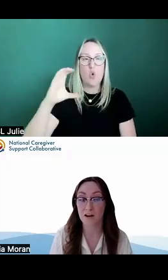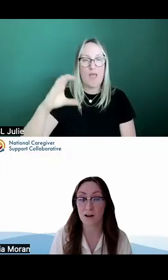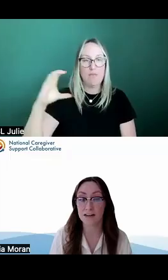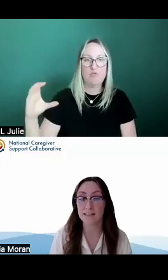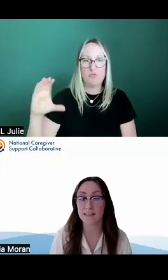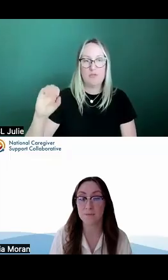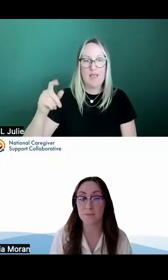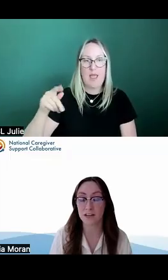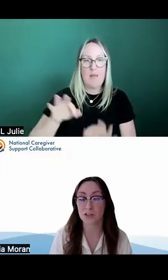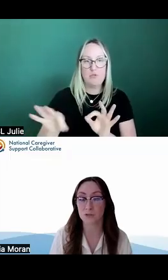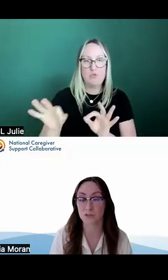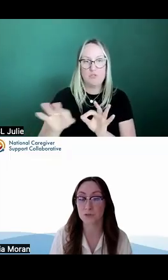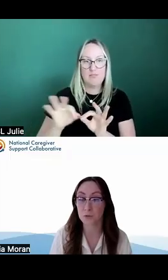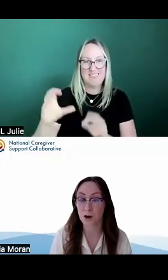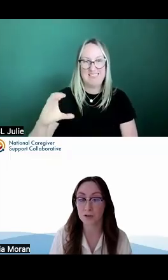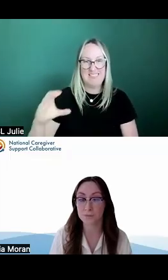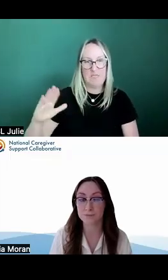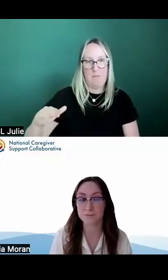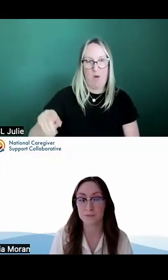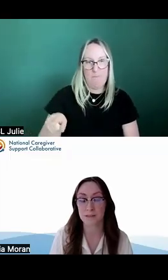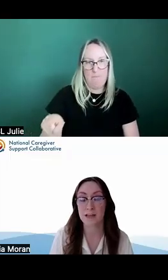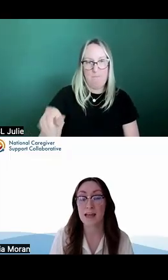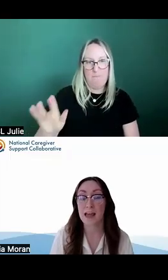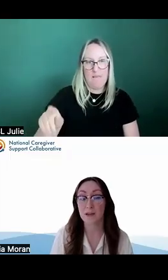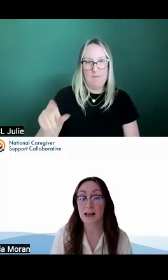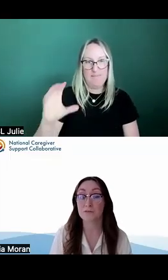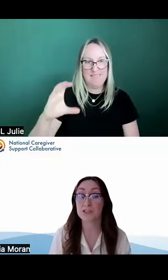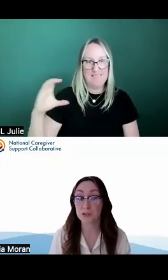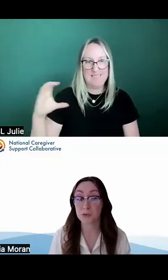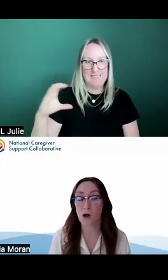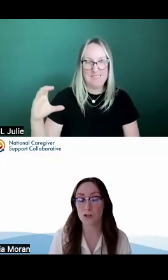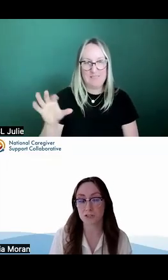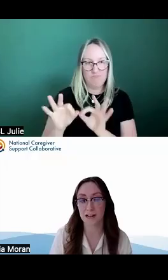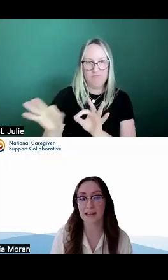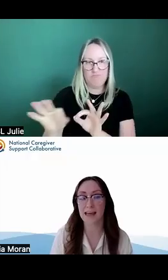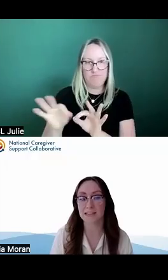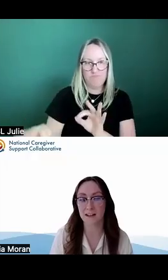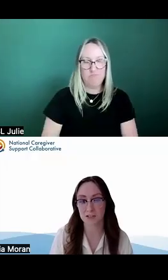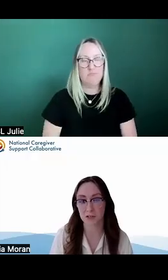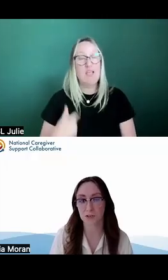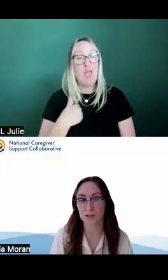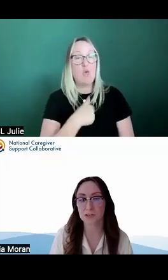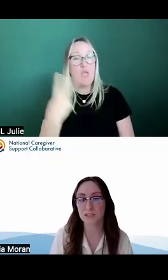icon in the meeting controls toolbar. We have two alternating ASL interpreters,